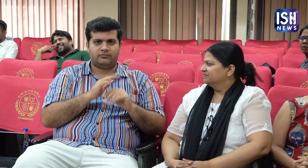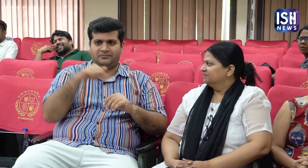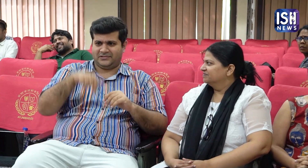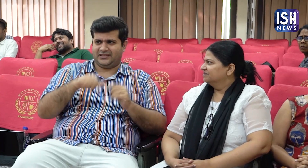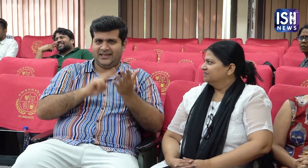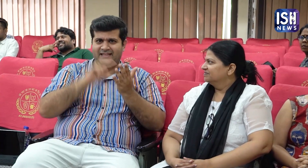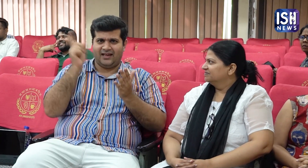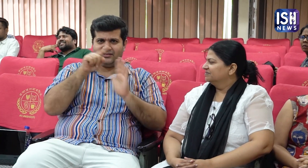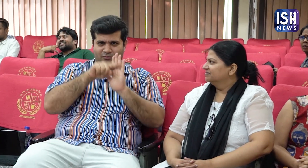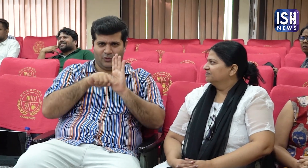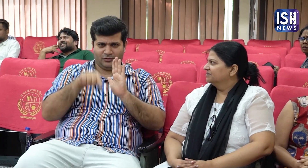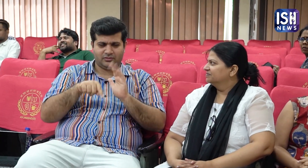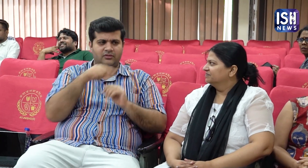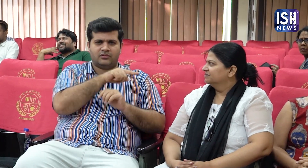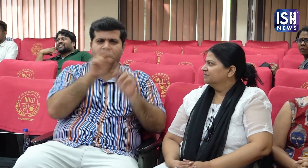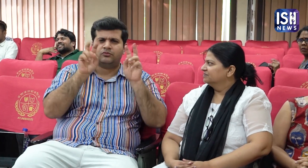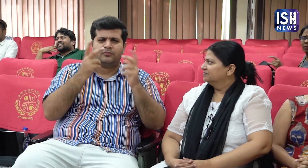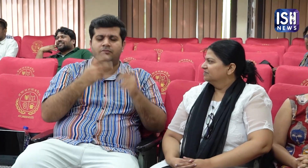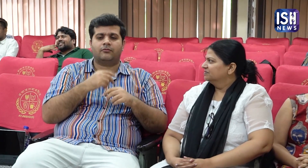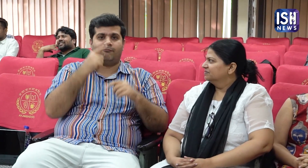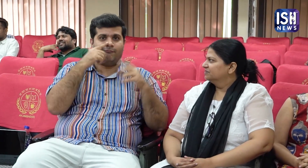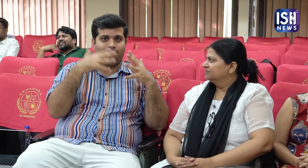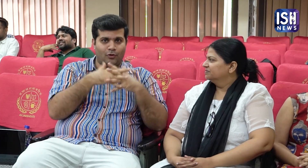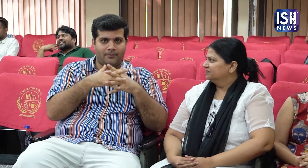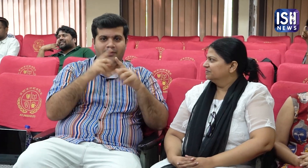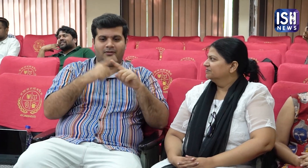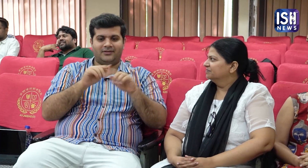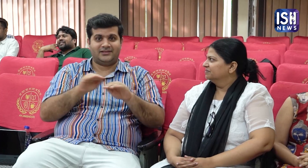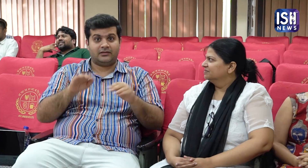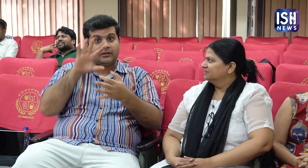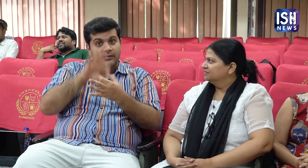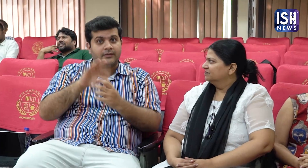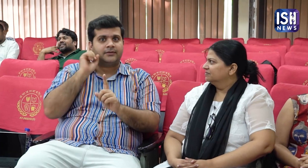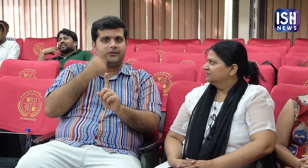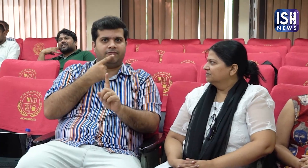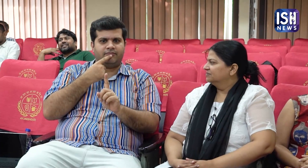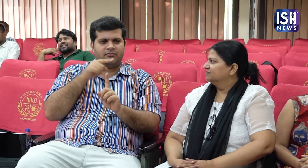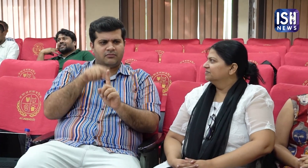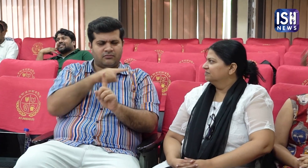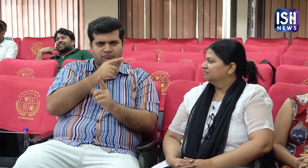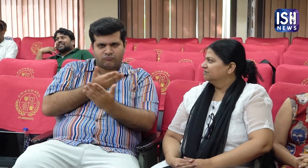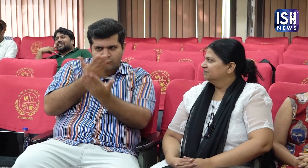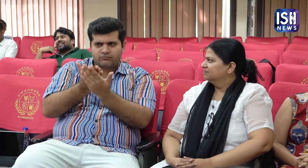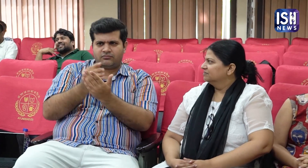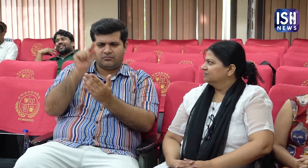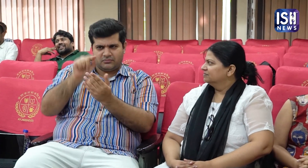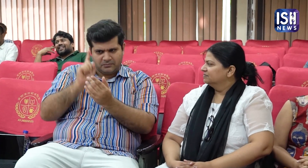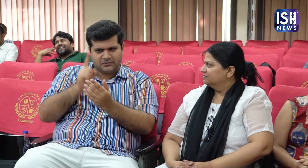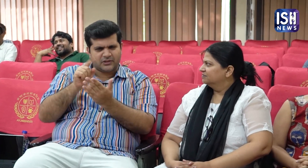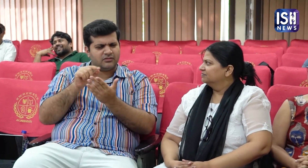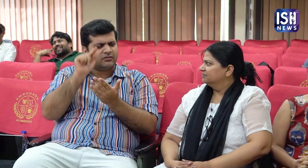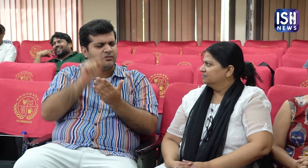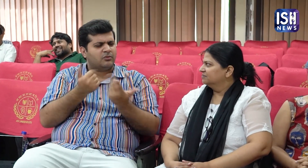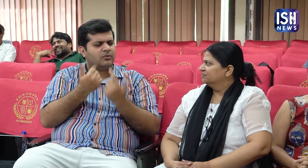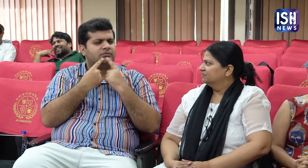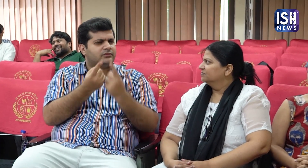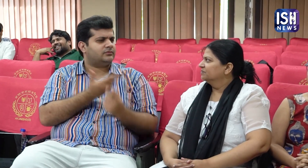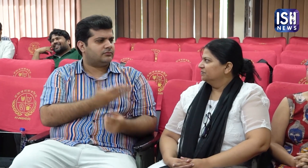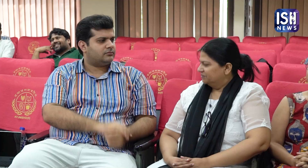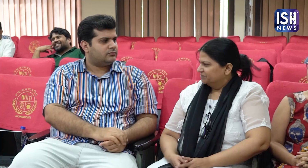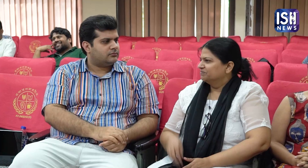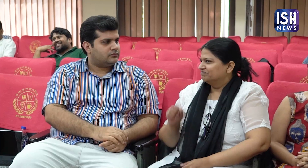She gave a presentation on the National Policy's chapter 'Women & Children' related to the Deaf. Please tell us about your suggestions.